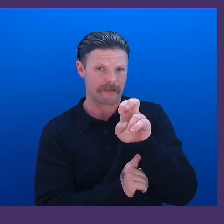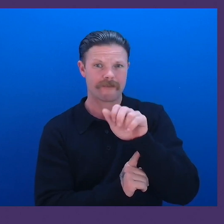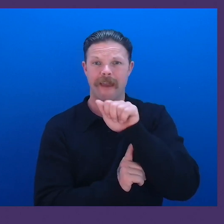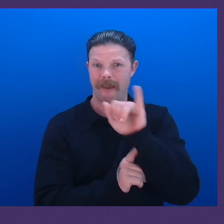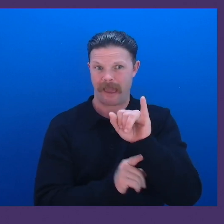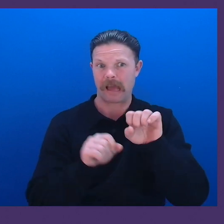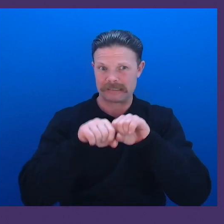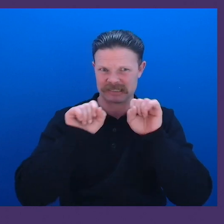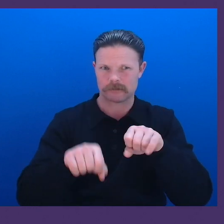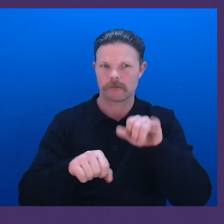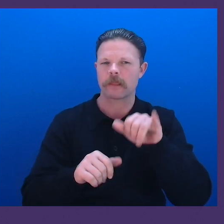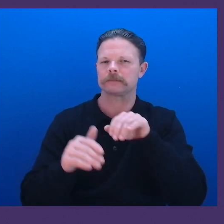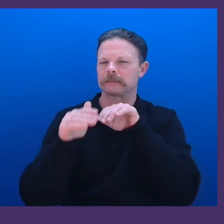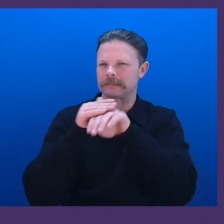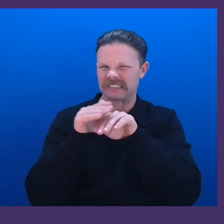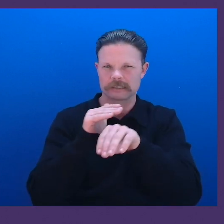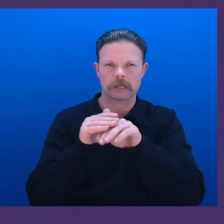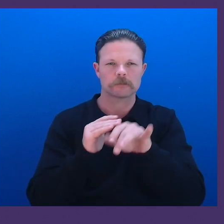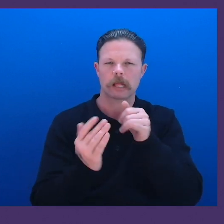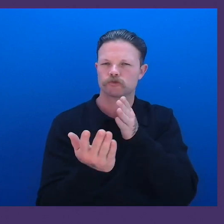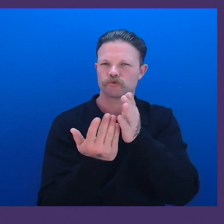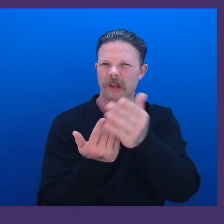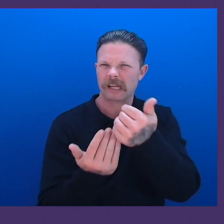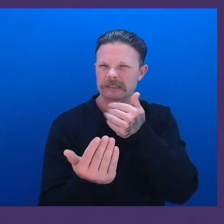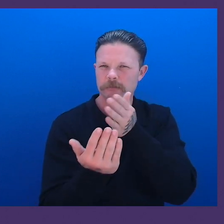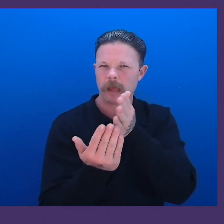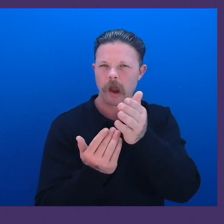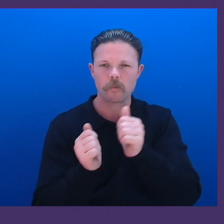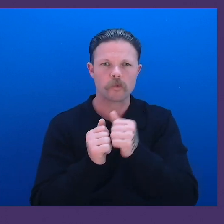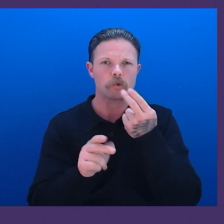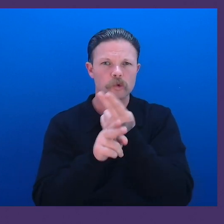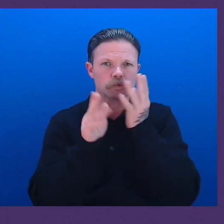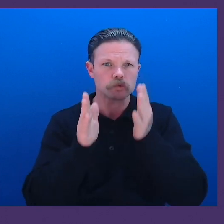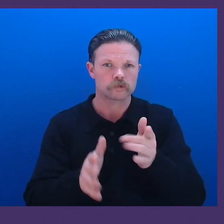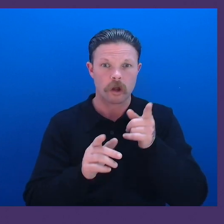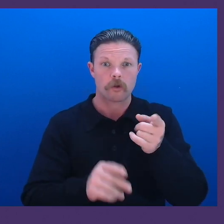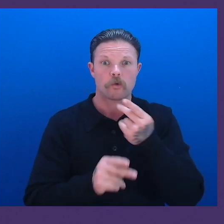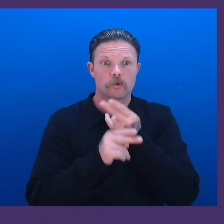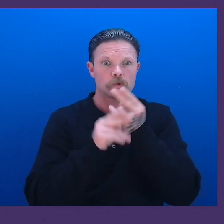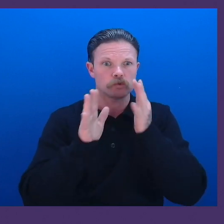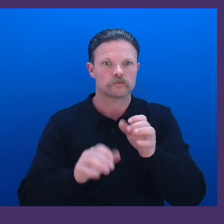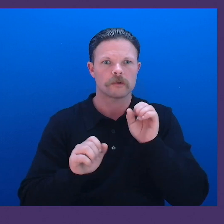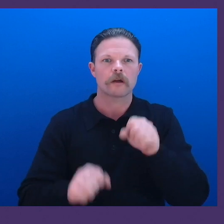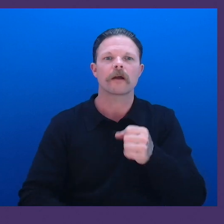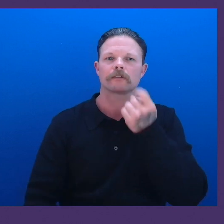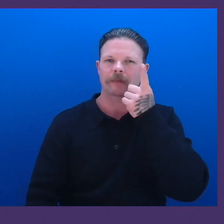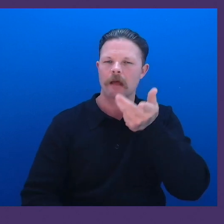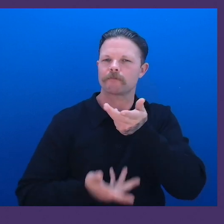that the user can understand that they are interacting with AI, and ensure that for people with disabilities